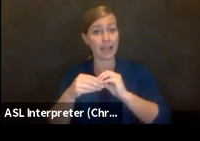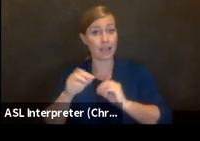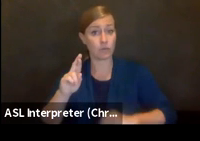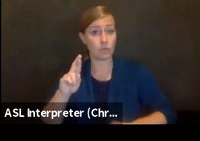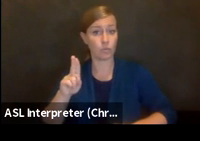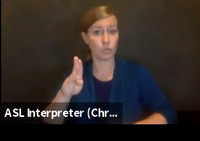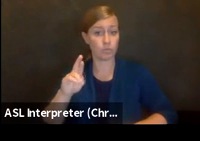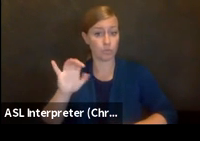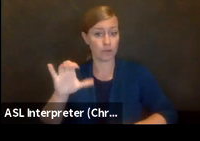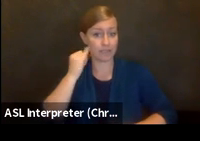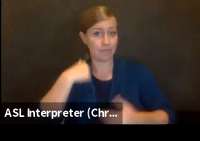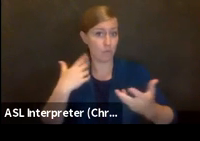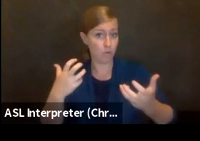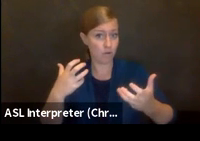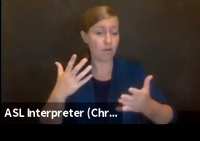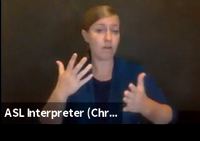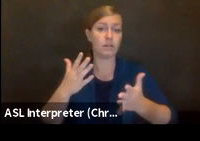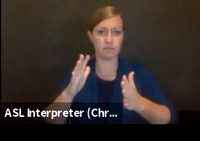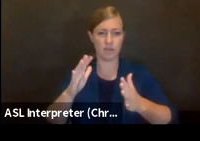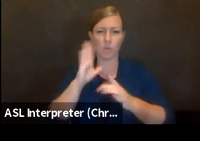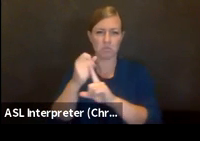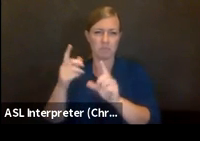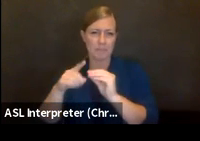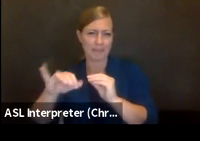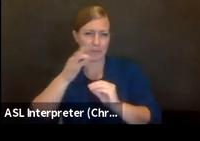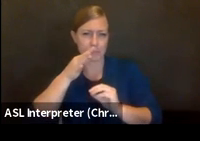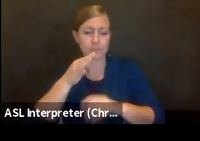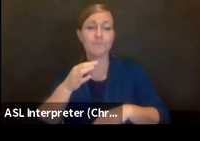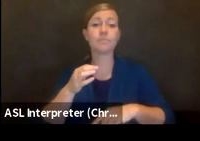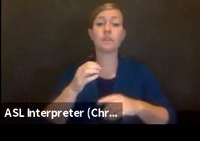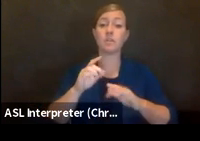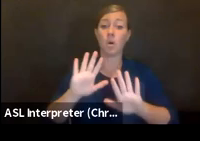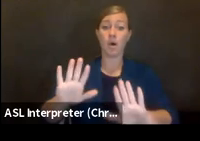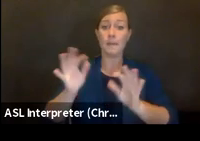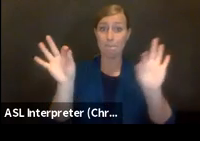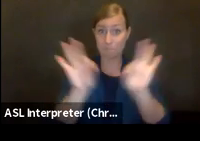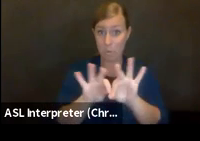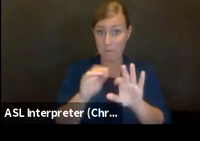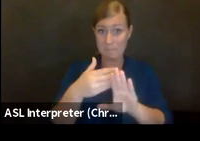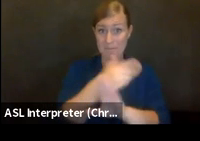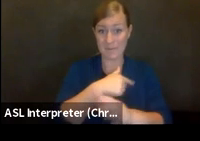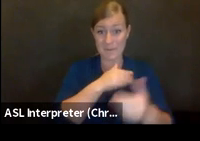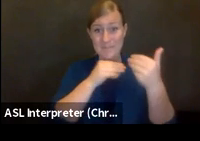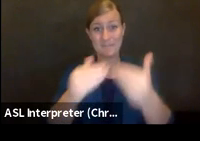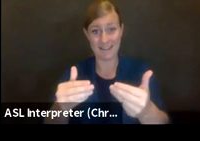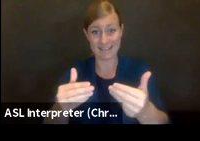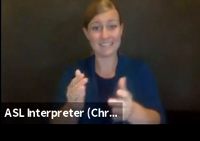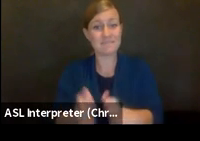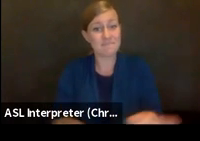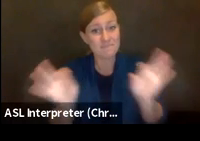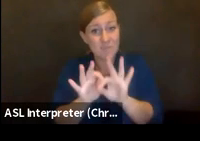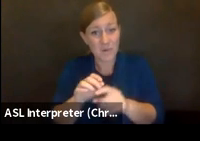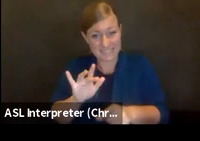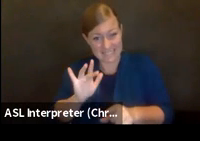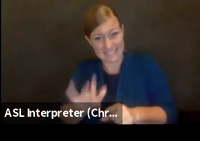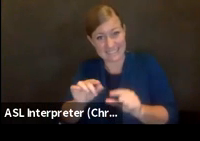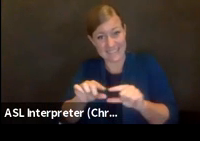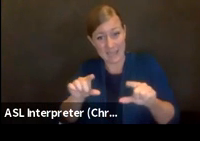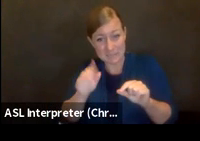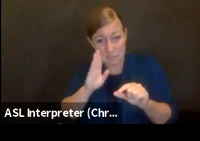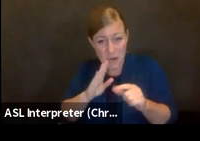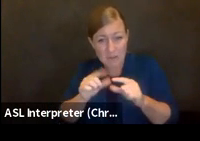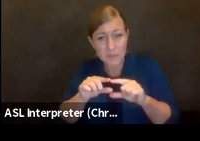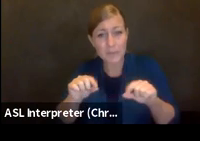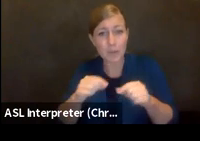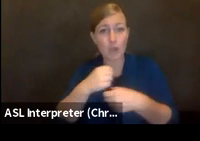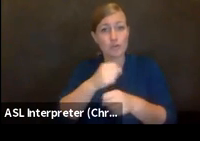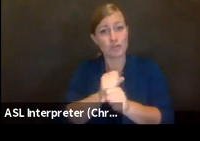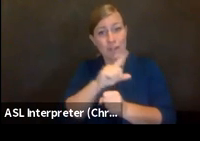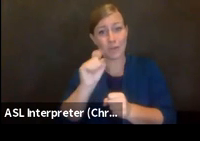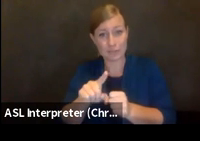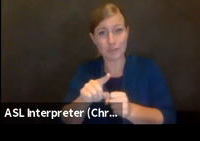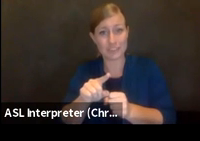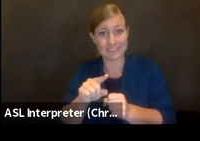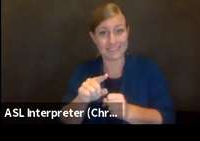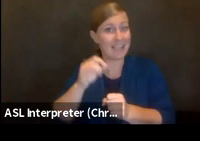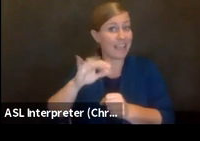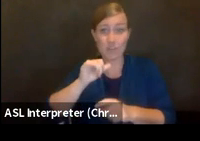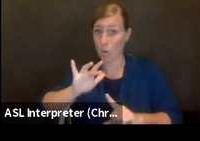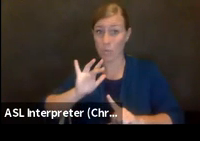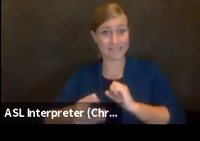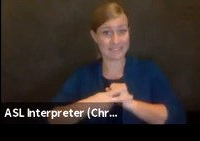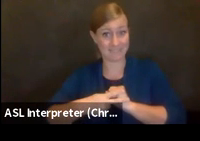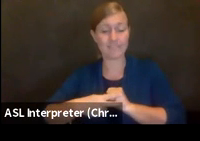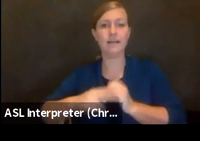ESD 189 - Amy Colburn: Which we'll get into in a few minutes. So then, before you move on and I've done this, you have to create the question if you move on, before you do this, anything that you've put in here will go away. So I'm going to create question.